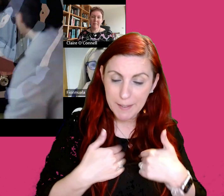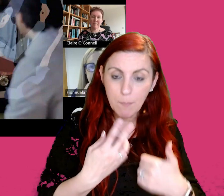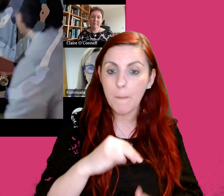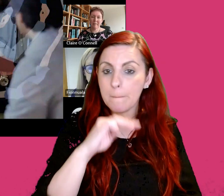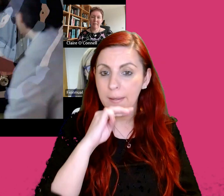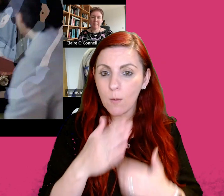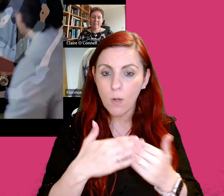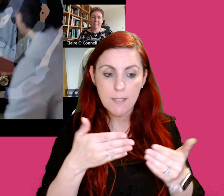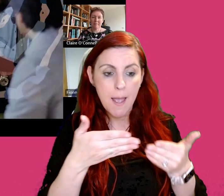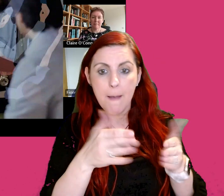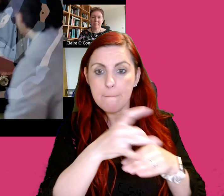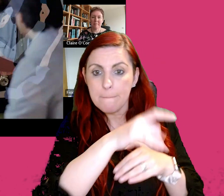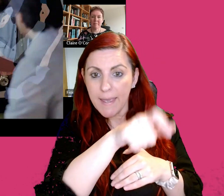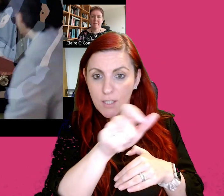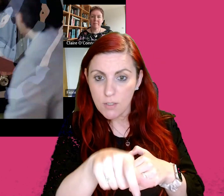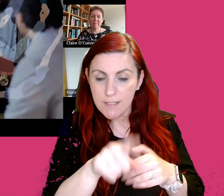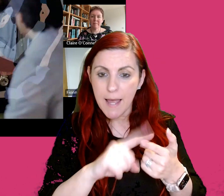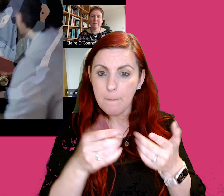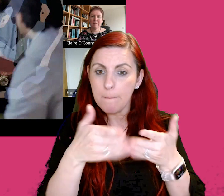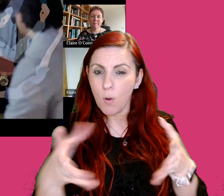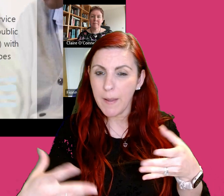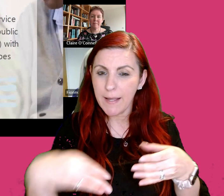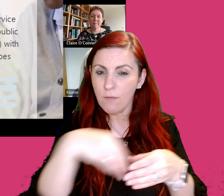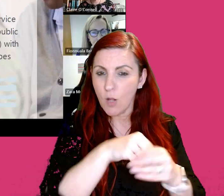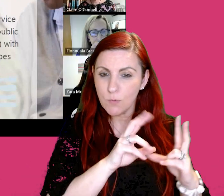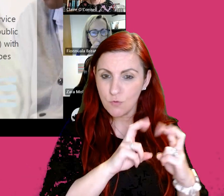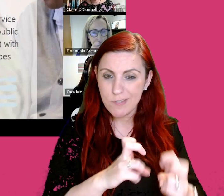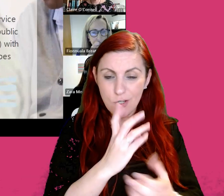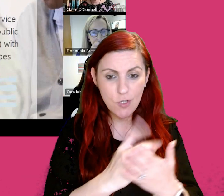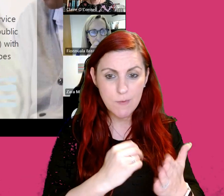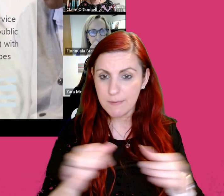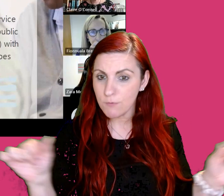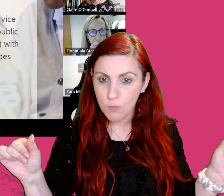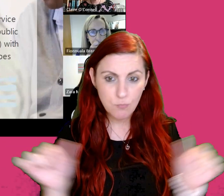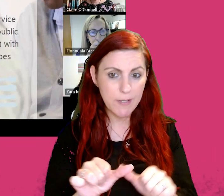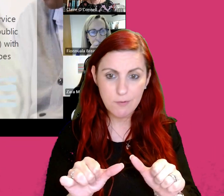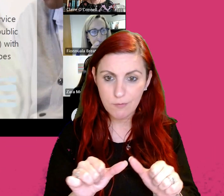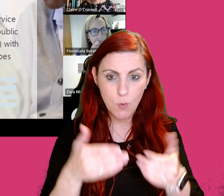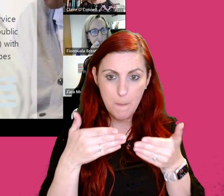public involvement in research and it's sometimes abbreviated now to public involvement in research